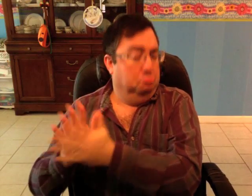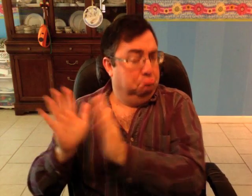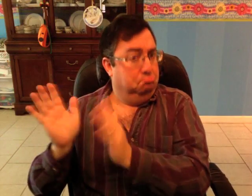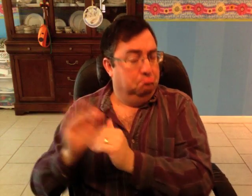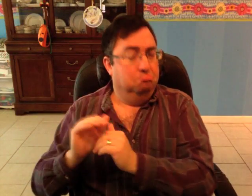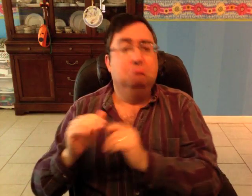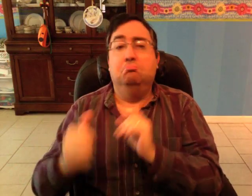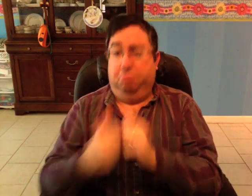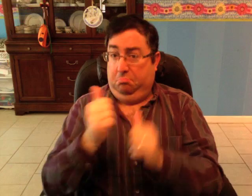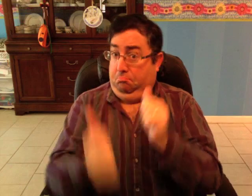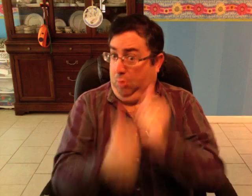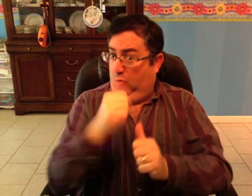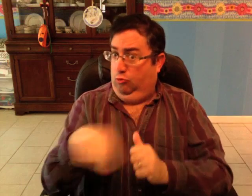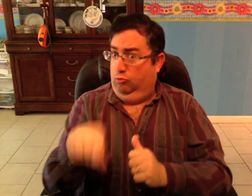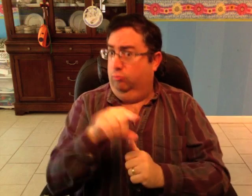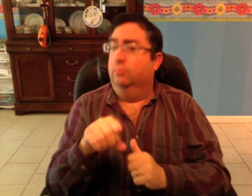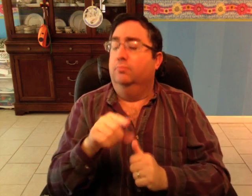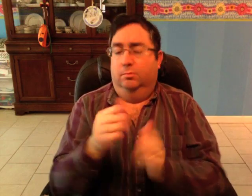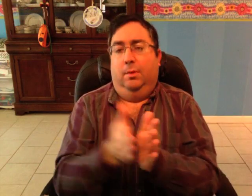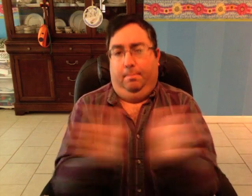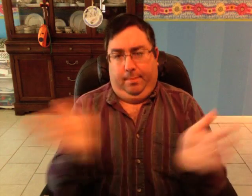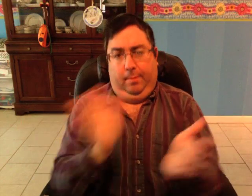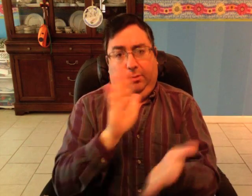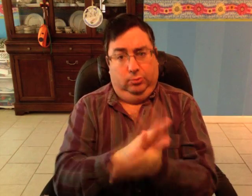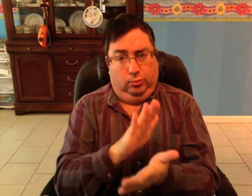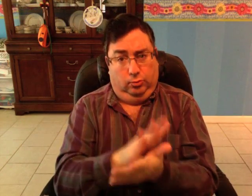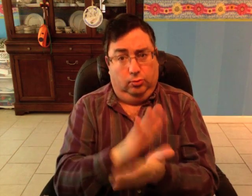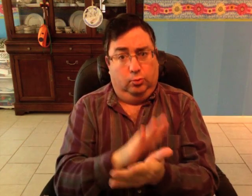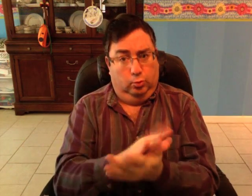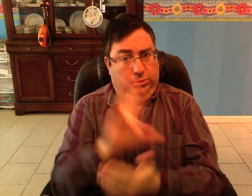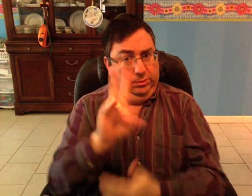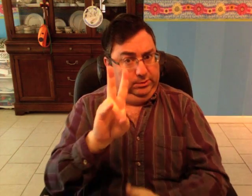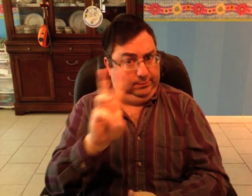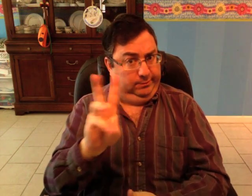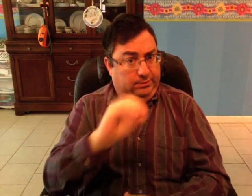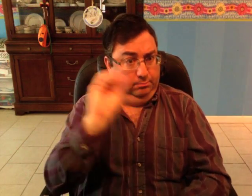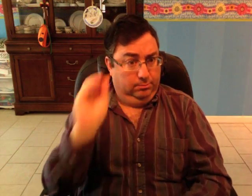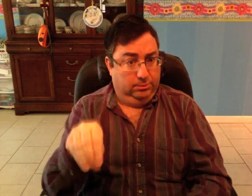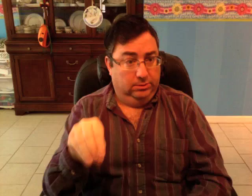But most -- 76% -- went to public schools.